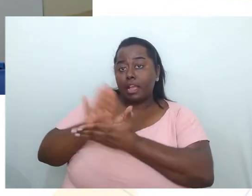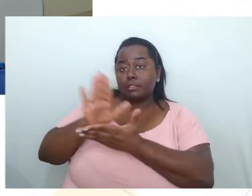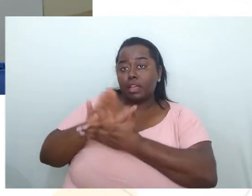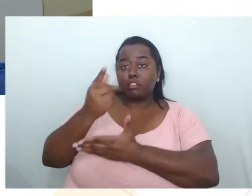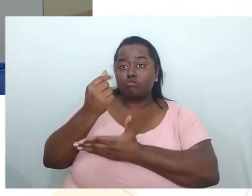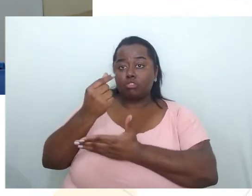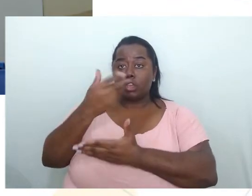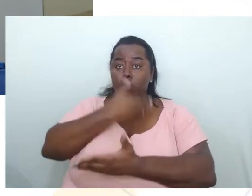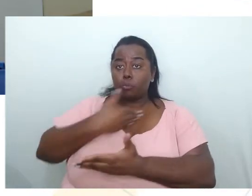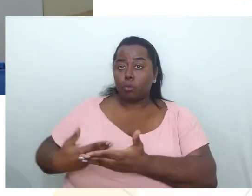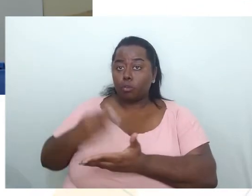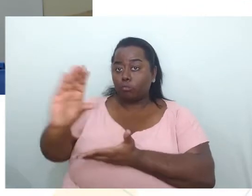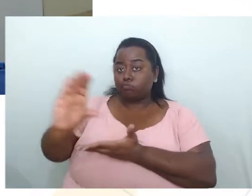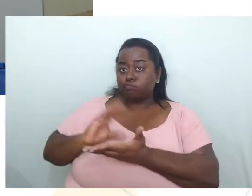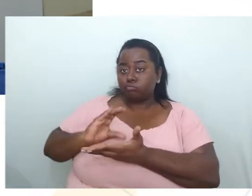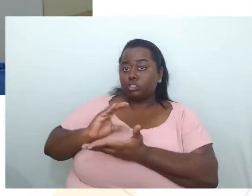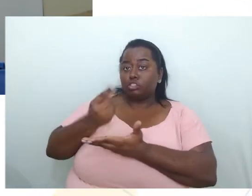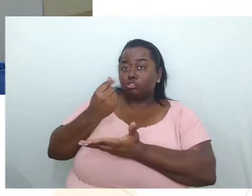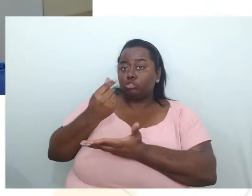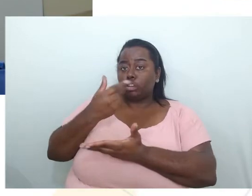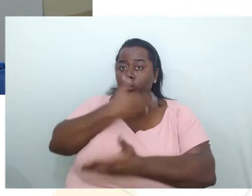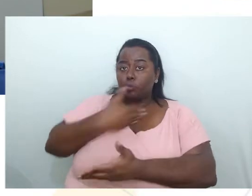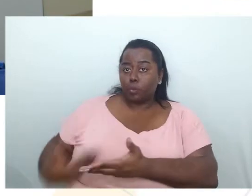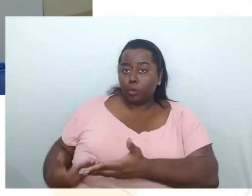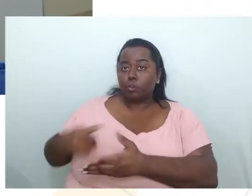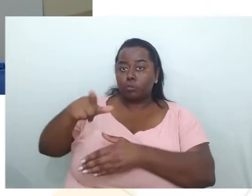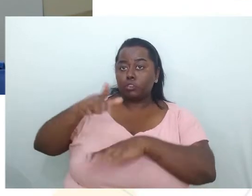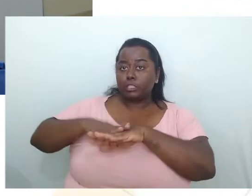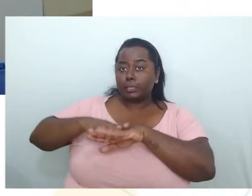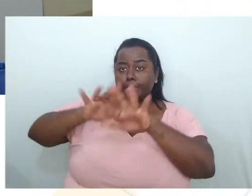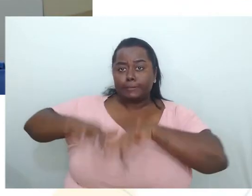say, working on a book chapter, let's say, you wrote a book chapter while